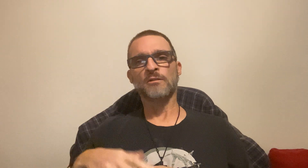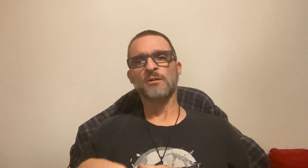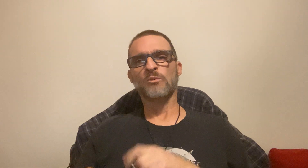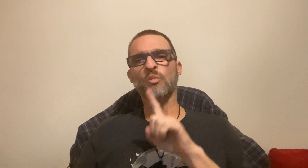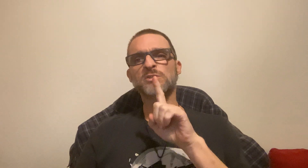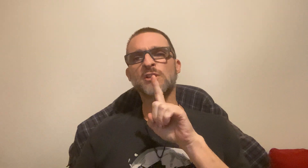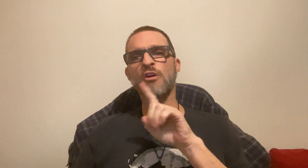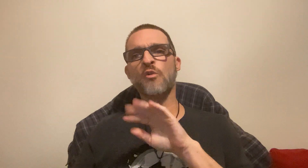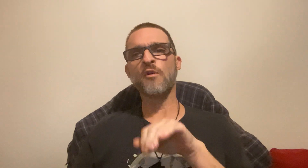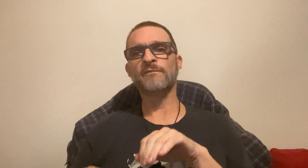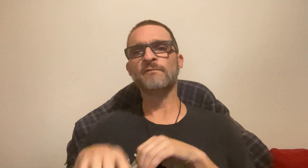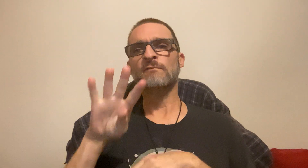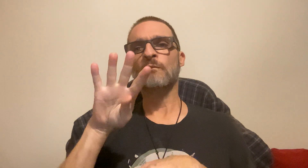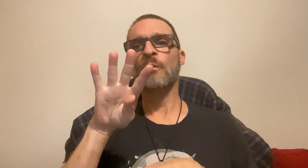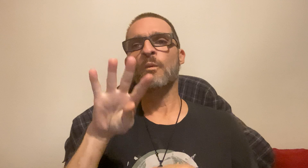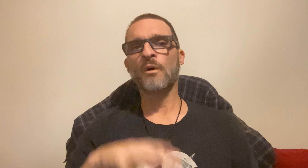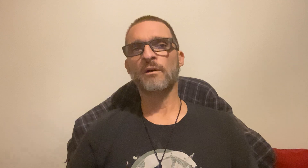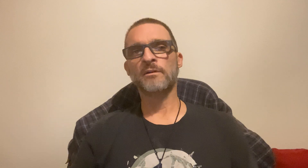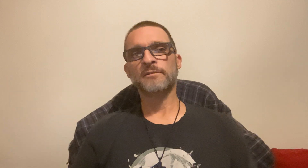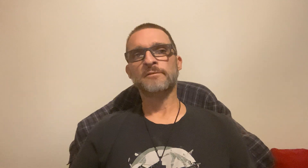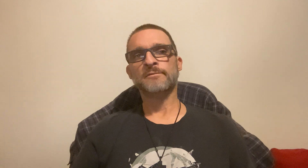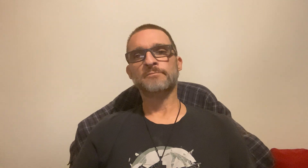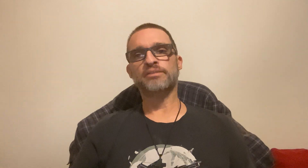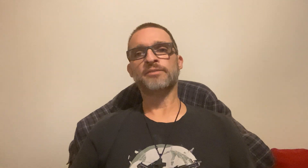They asked me how much for an item, then I said $5. Then they wanted $1 off and pay $4.